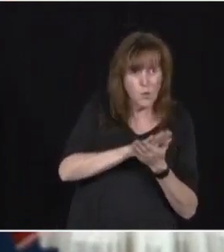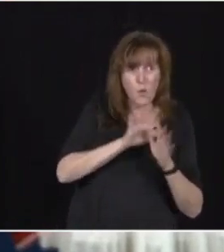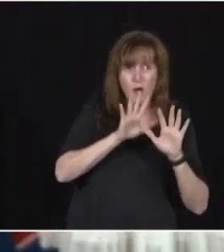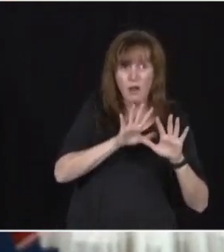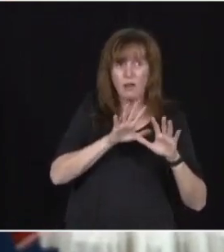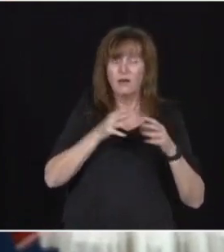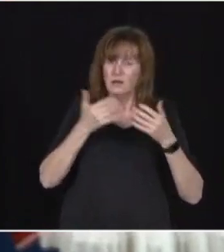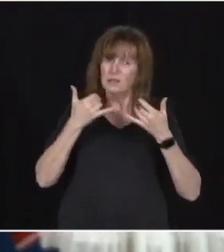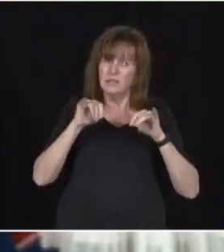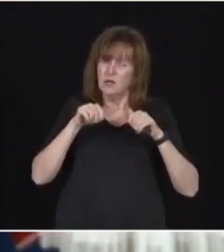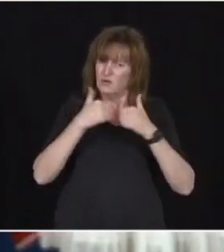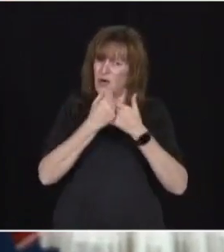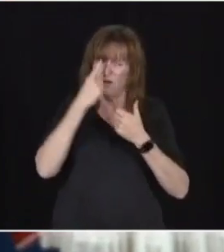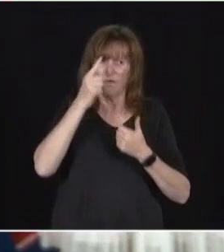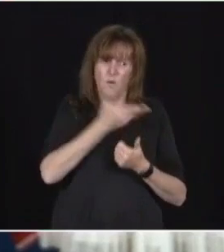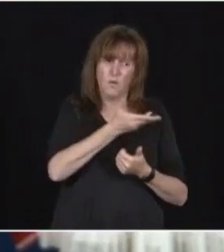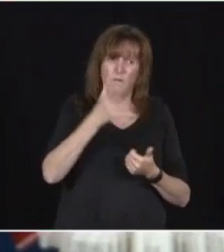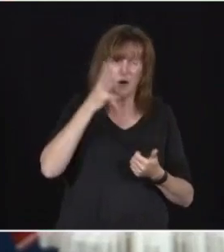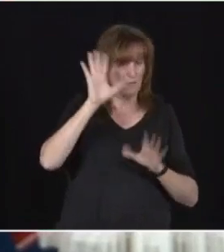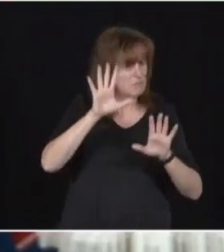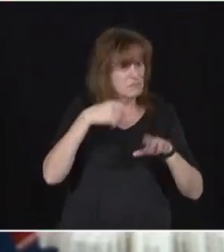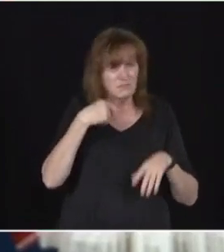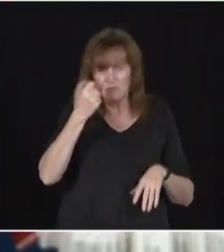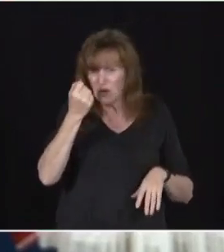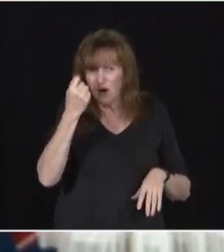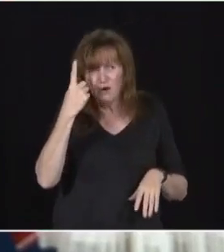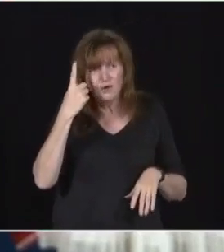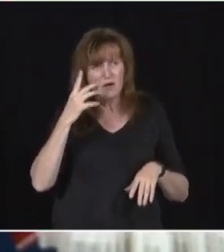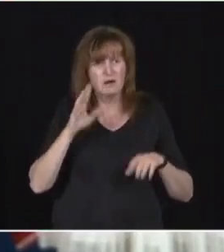creates challenges for parents. It obviously is the only decision for